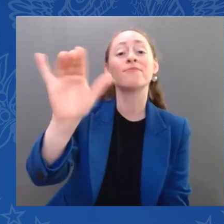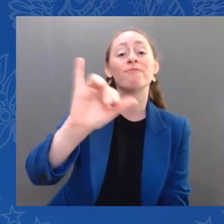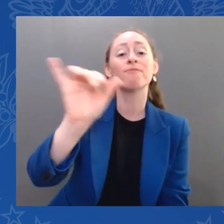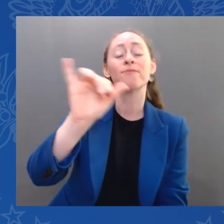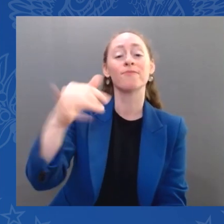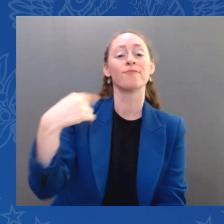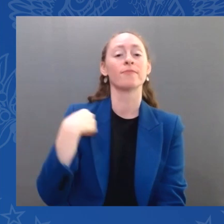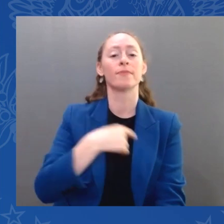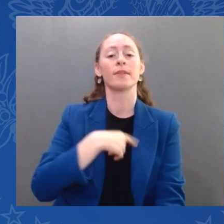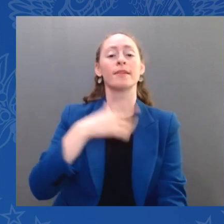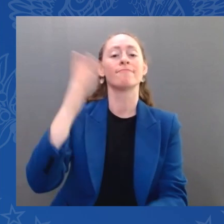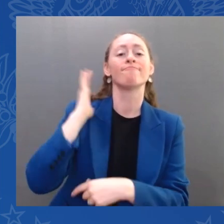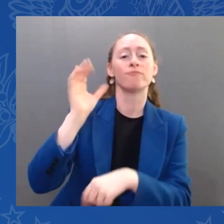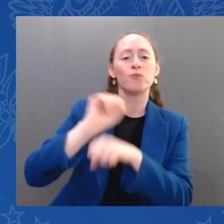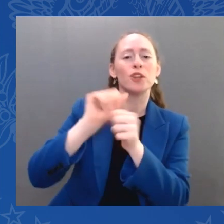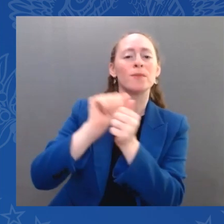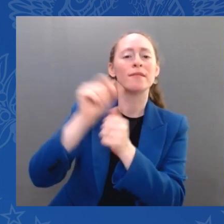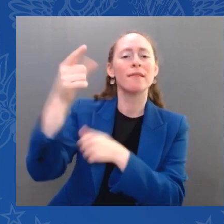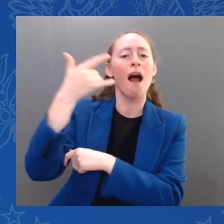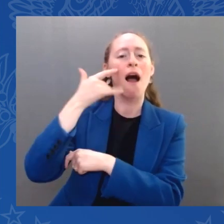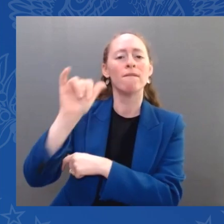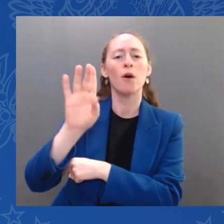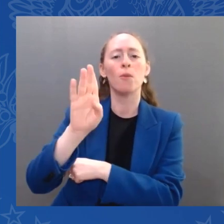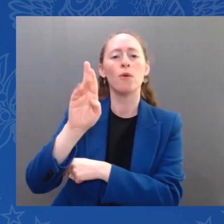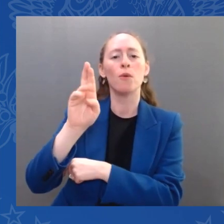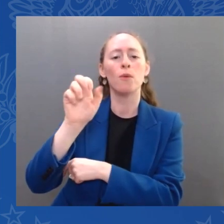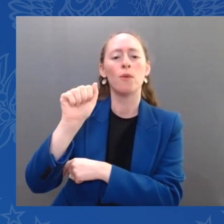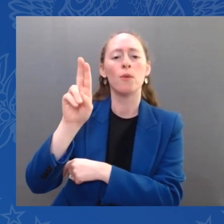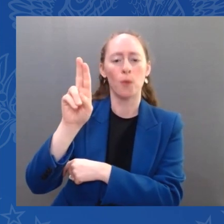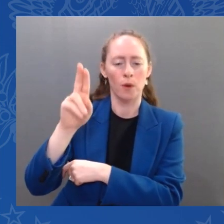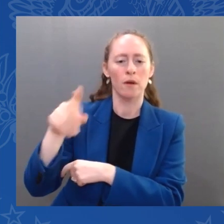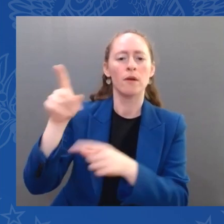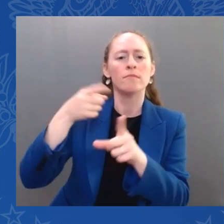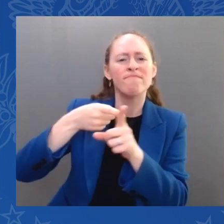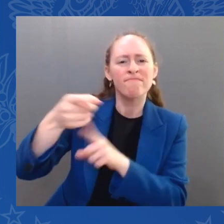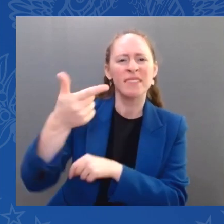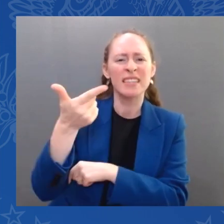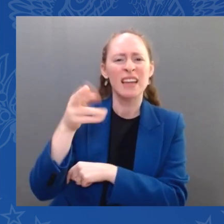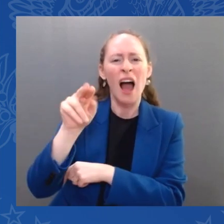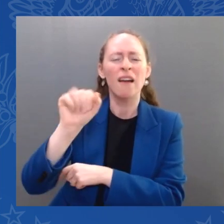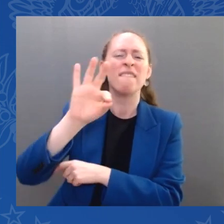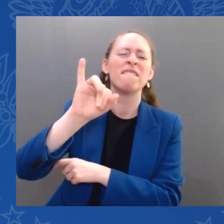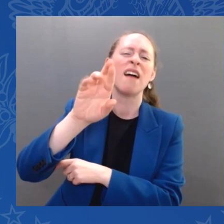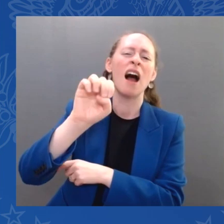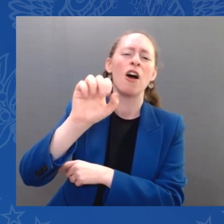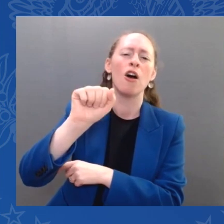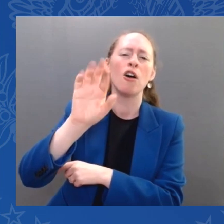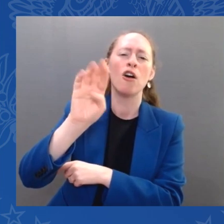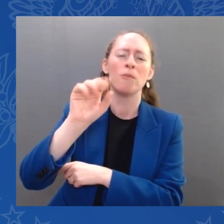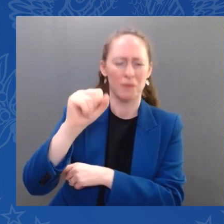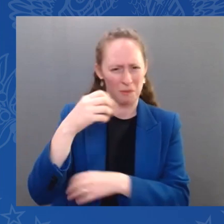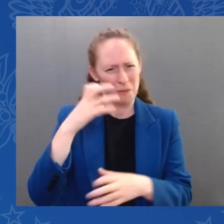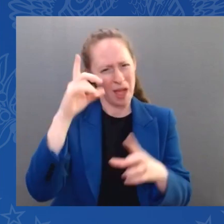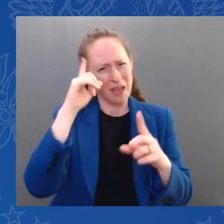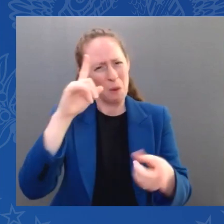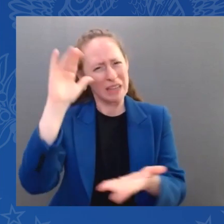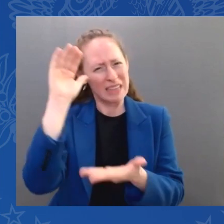from those who unlawfully possessed them. As a United States senator, together with my former colleagues in the Senate,